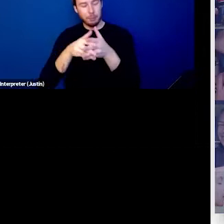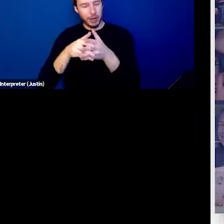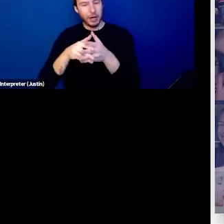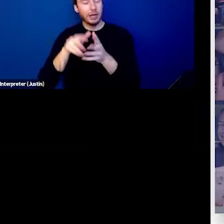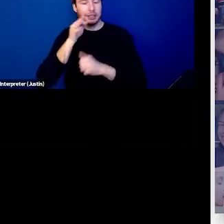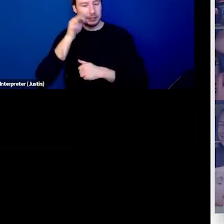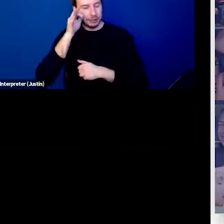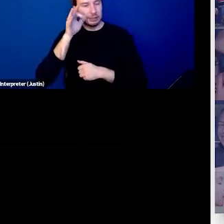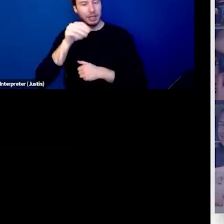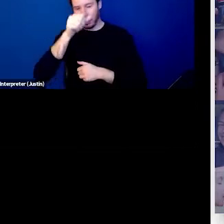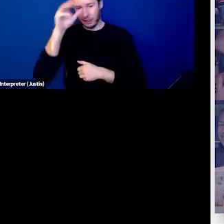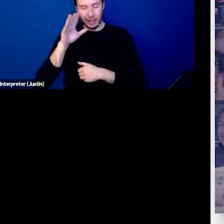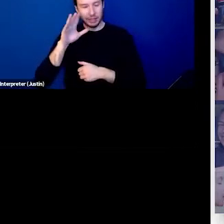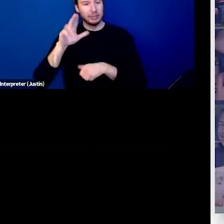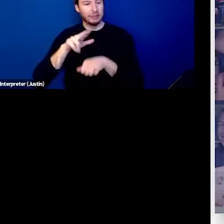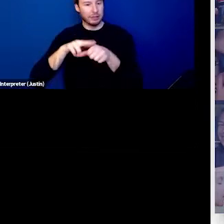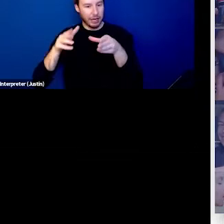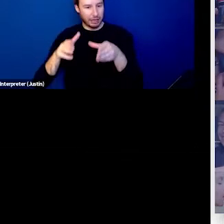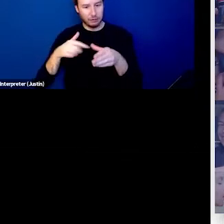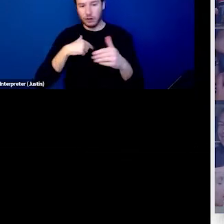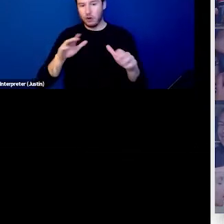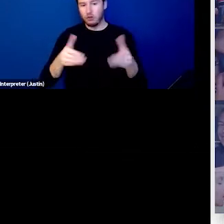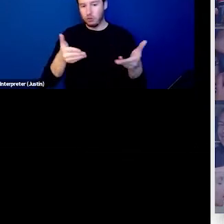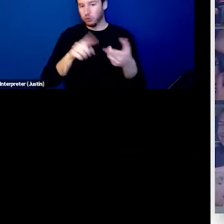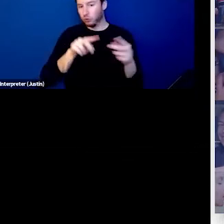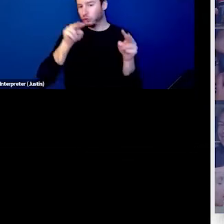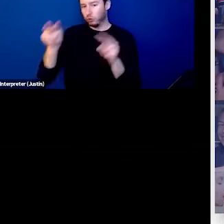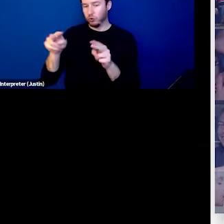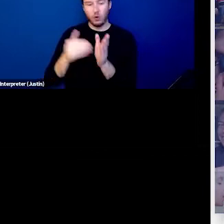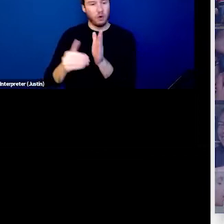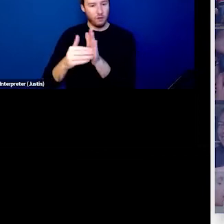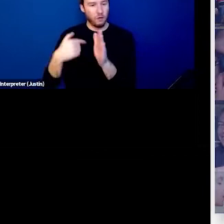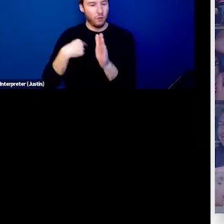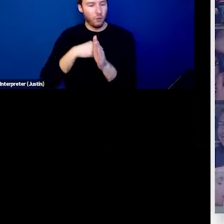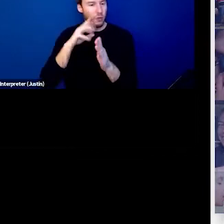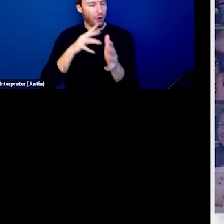that I really encourage you guys to go and visit often as we continue to update it with new resources.